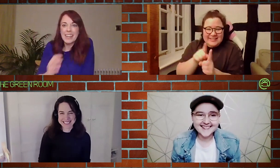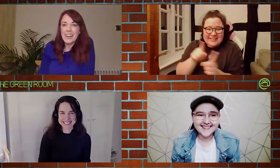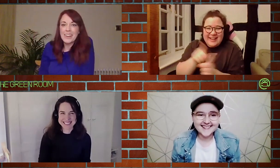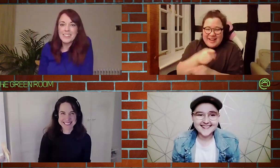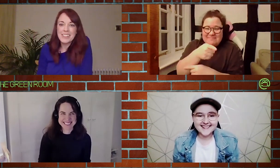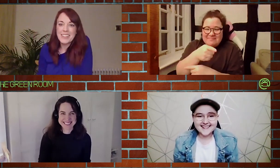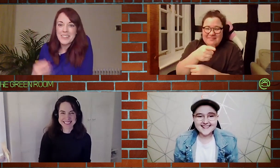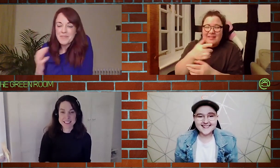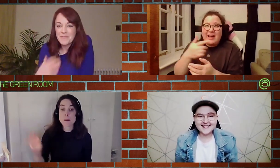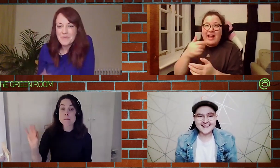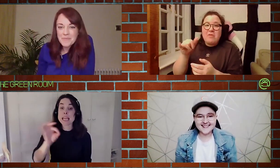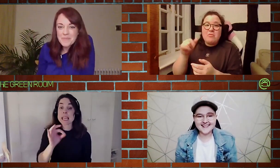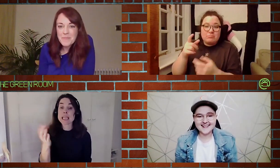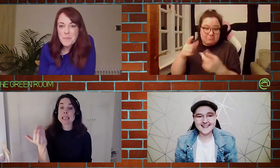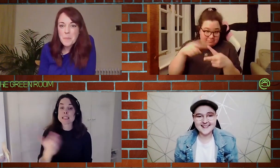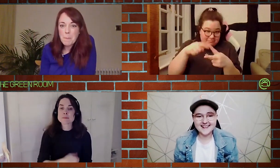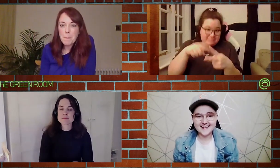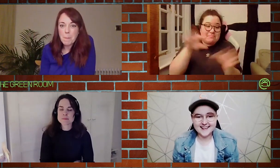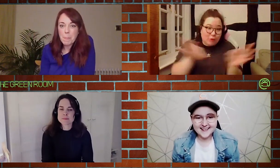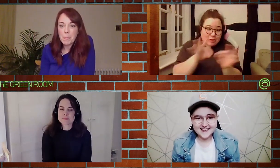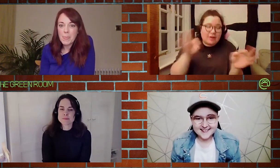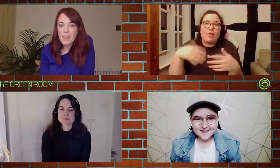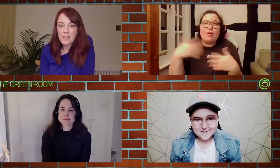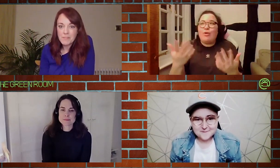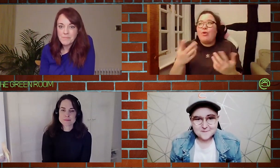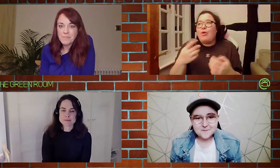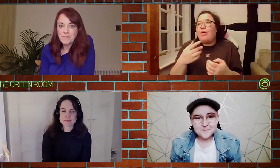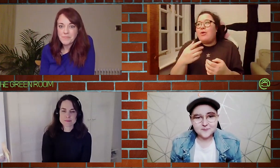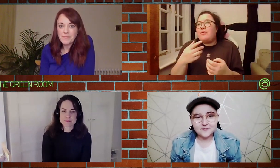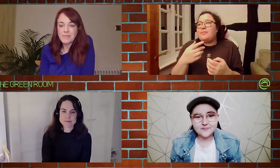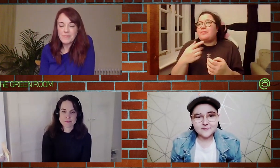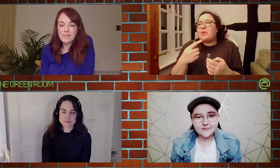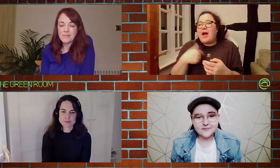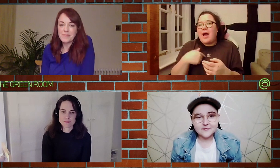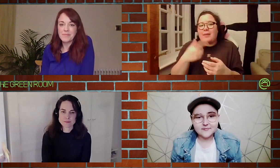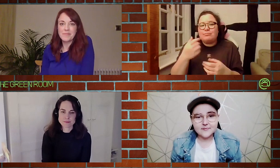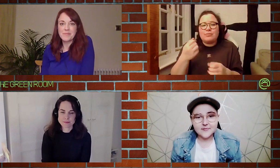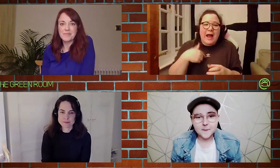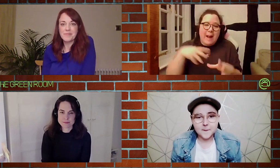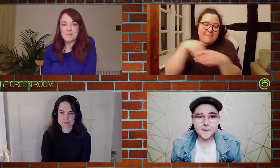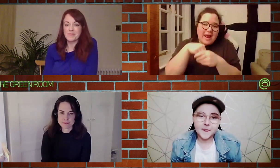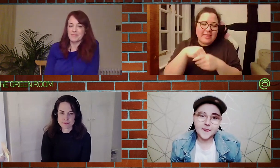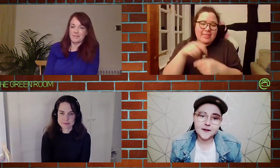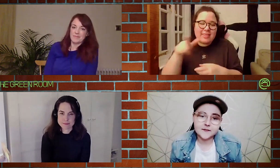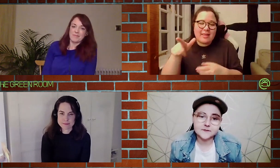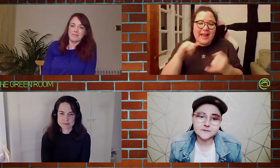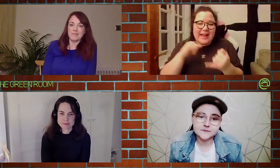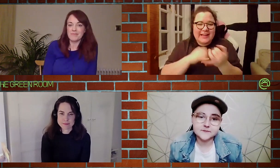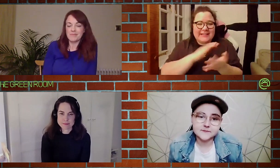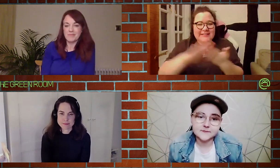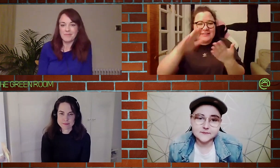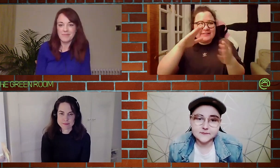Yes. Same. Well. There's two. One would be that musical and the other,